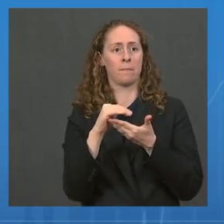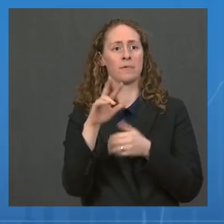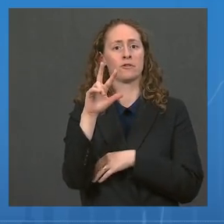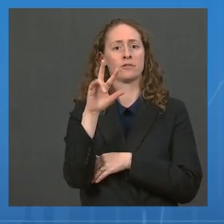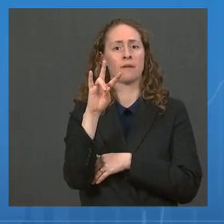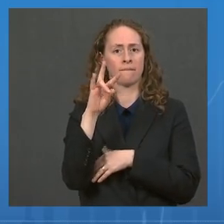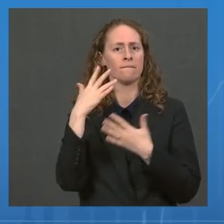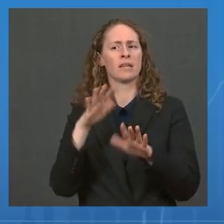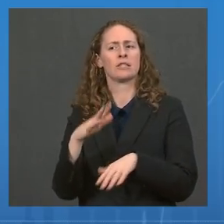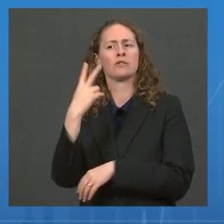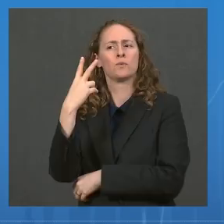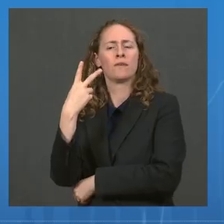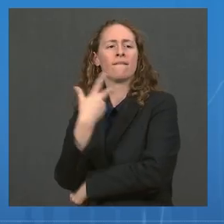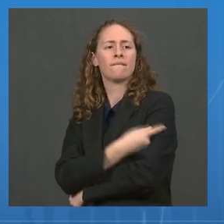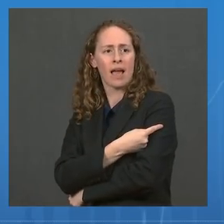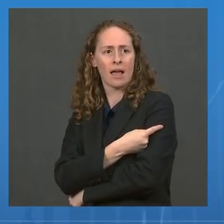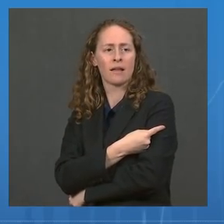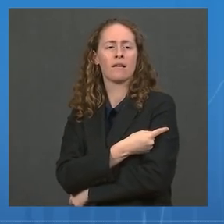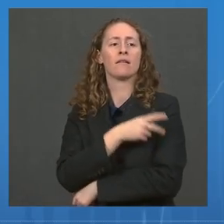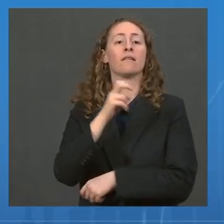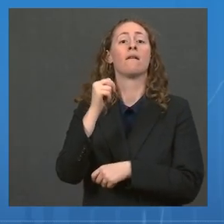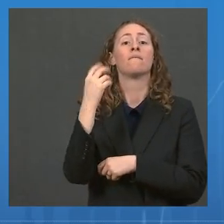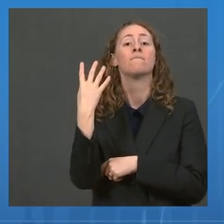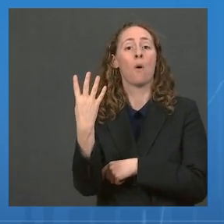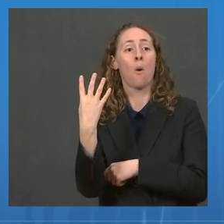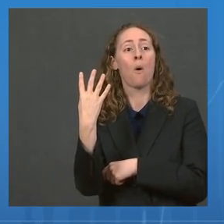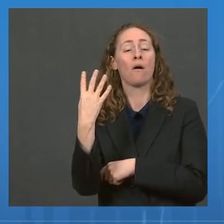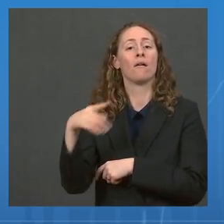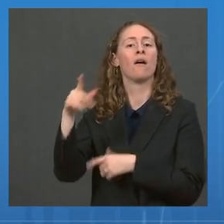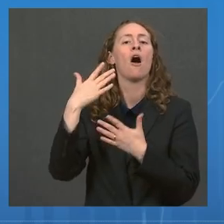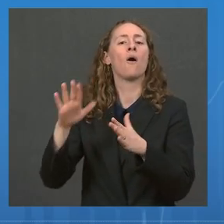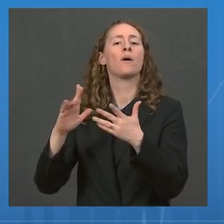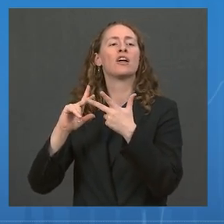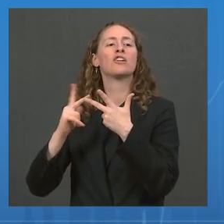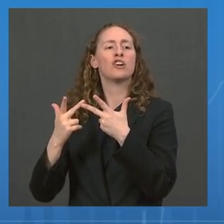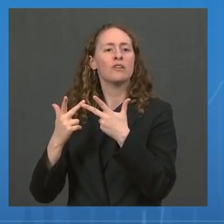and 4 with those who got the third boost. Next slide.